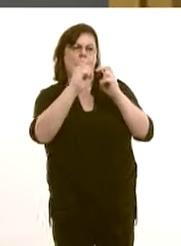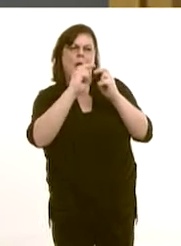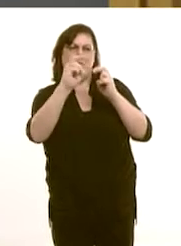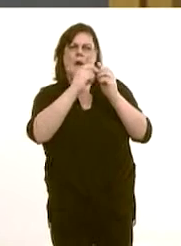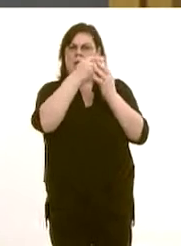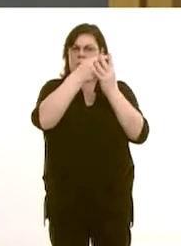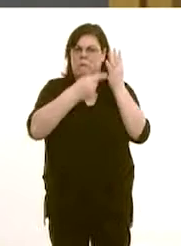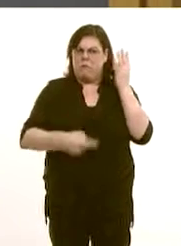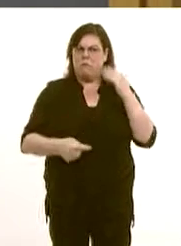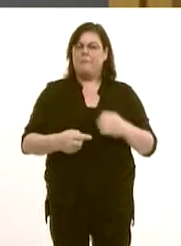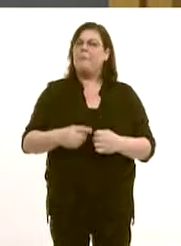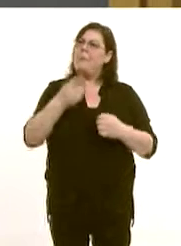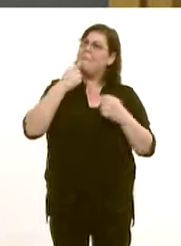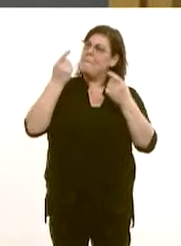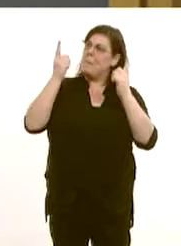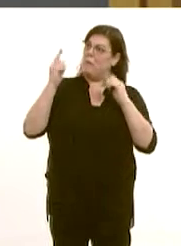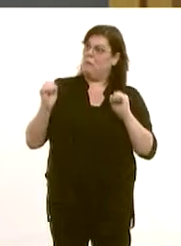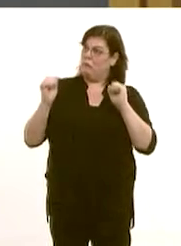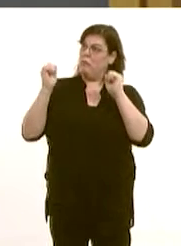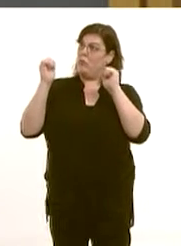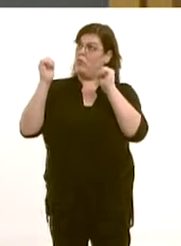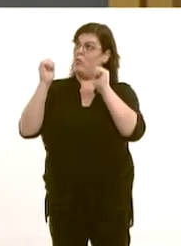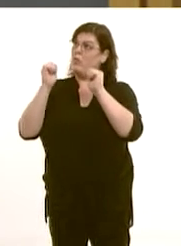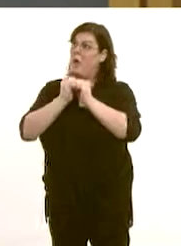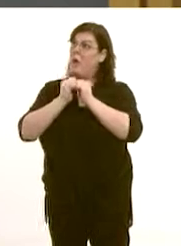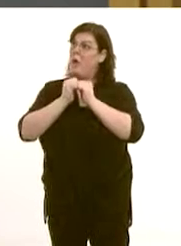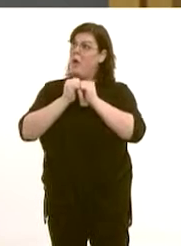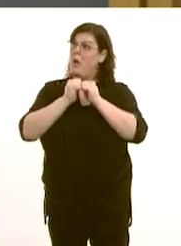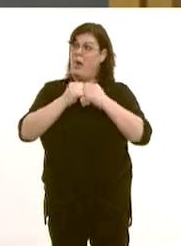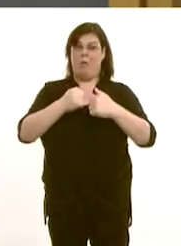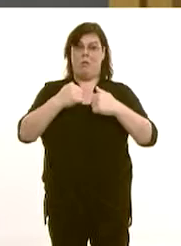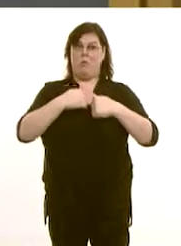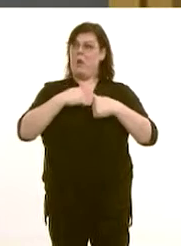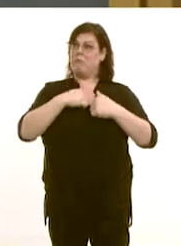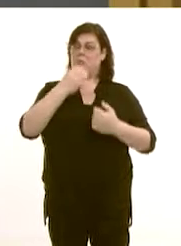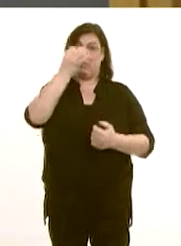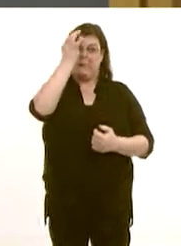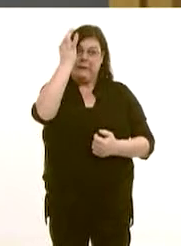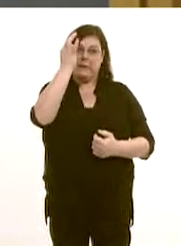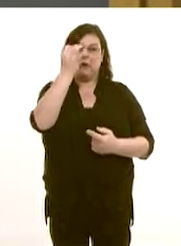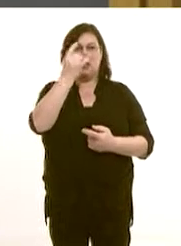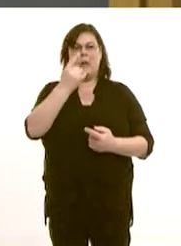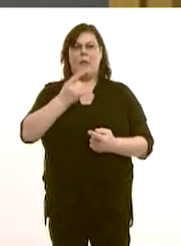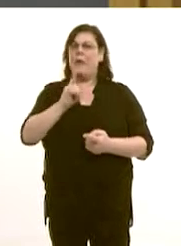Does the First Minister agree with our impression, as a committee, that this Government’s response